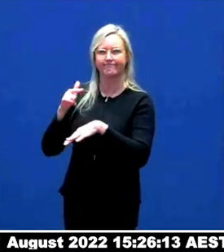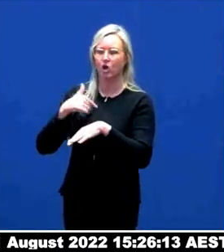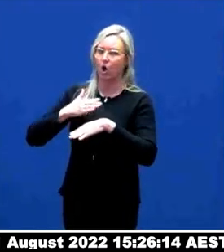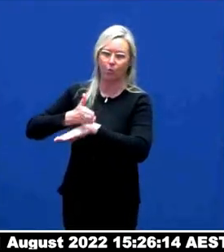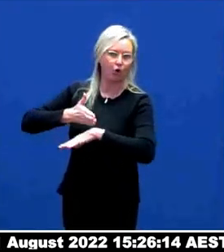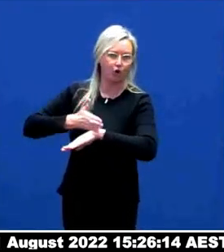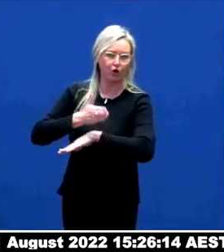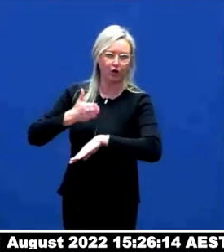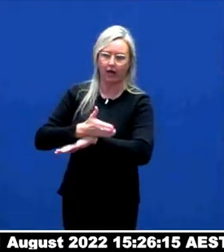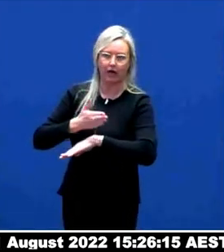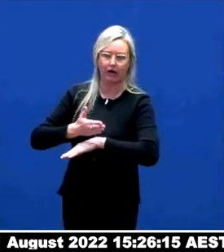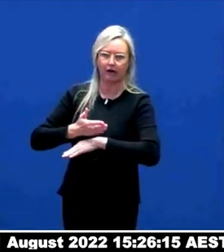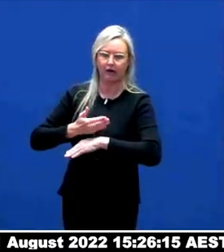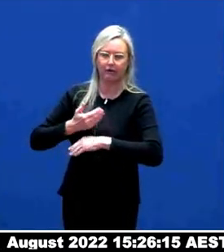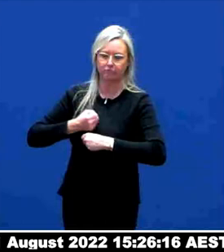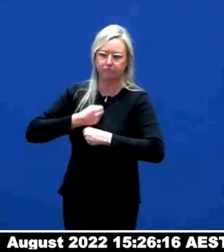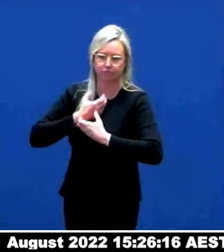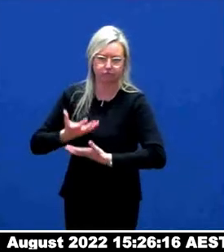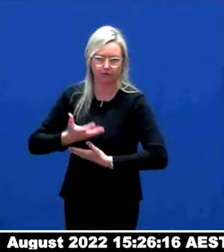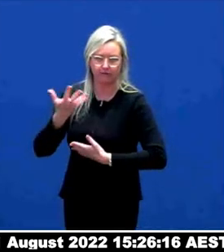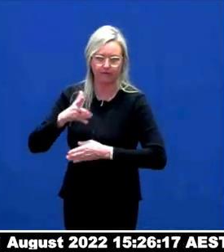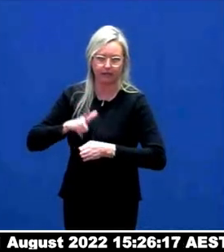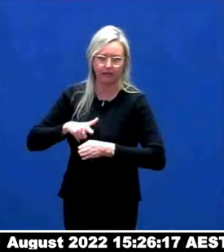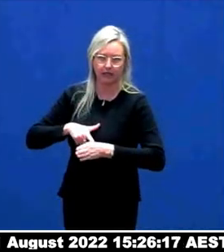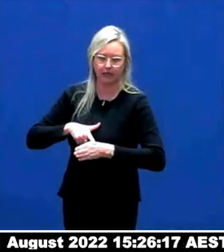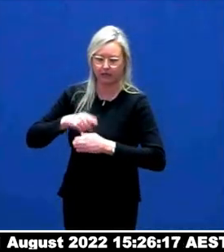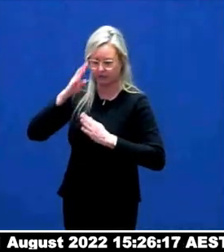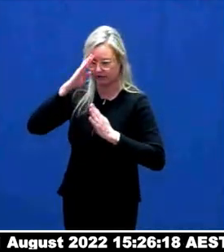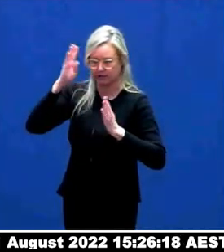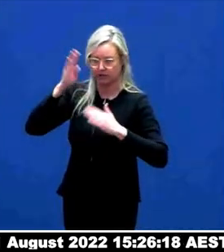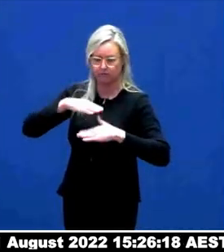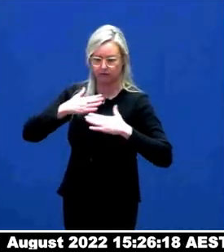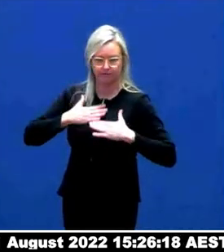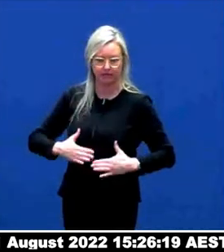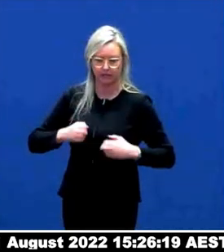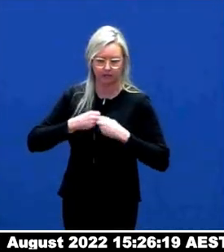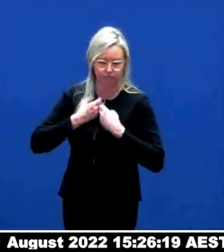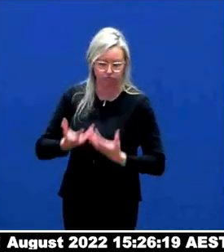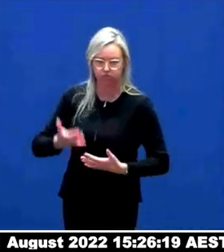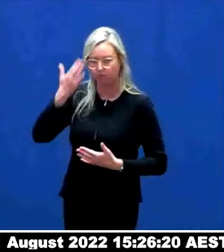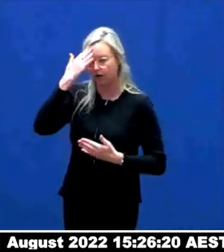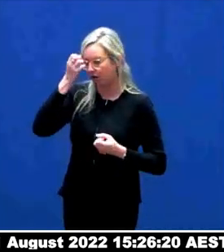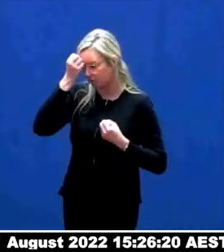After 15 years of that, I was totally close to collapse, physically, mentally, on every